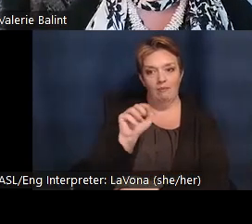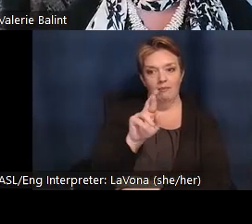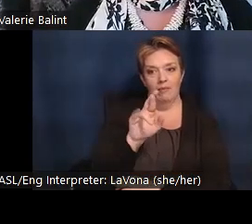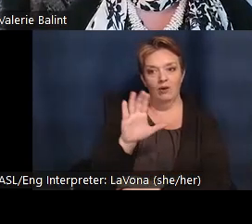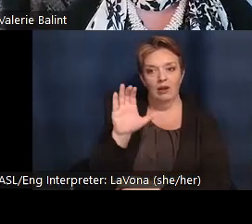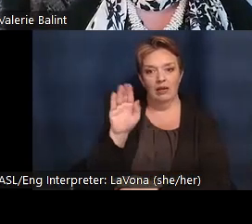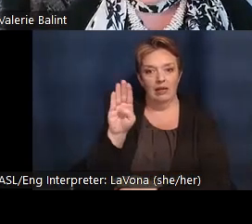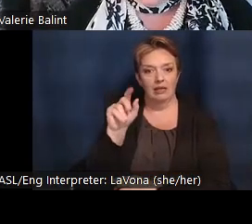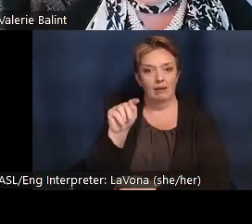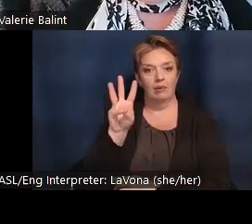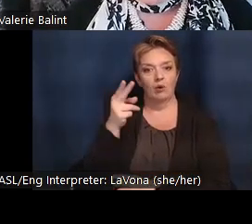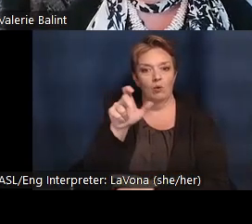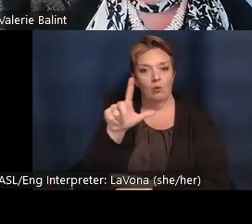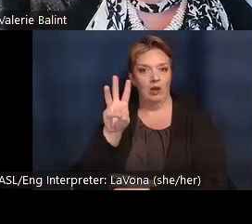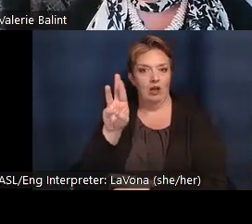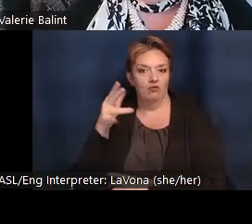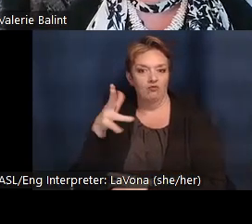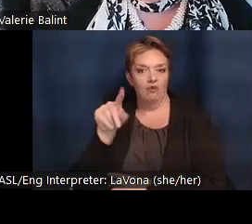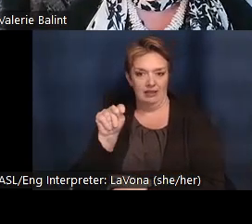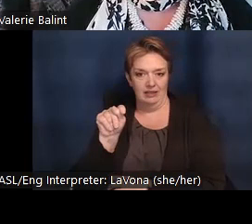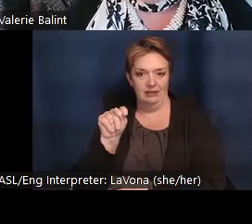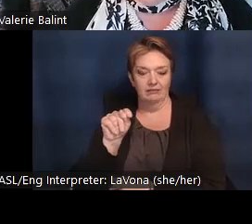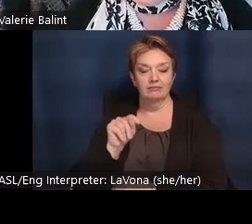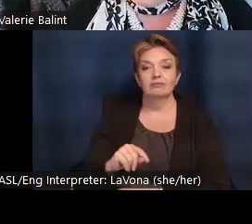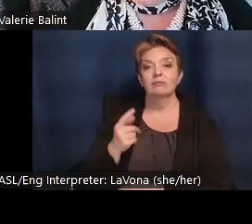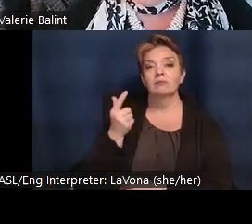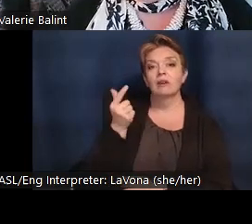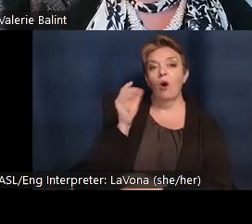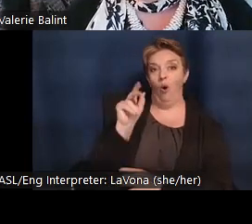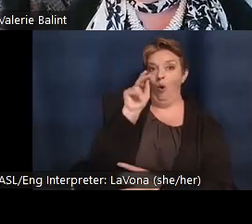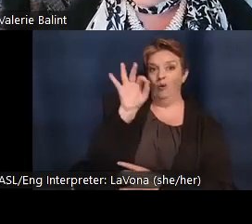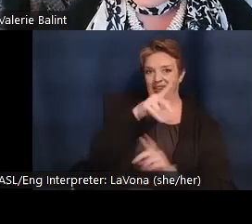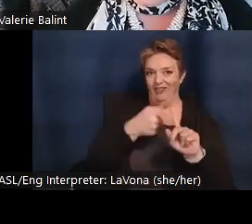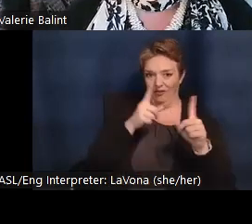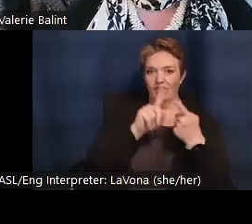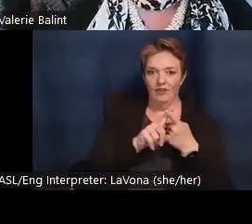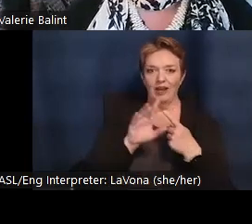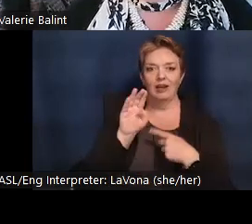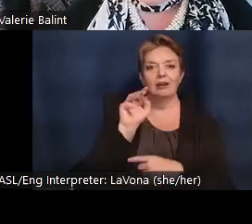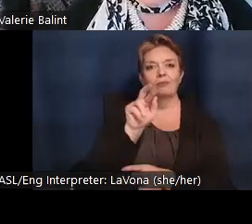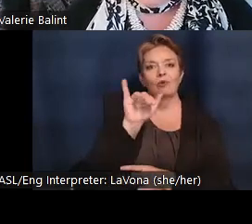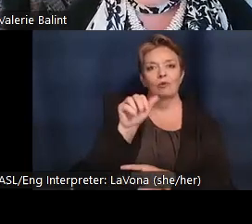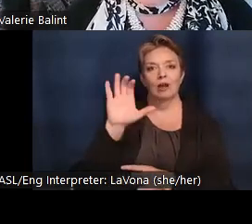Georgia O'Keeffe's friend Mary Cabot managed the ranch here, and O'Keeffe stayed here while visiting her.